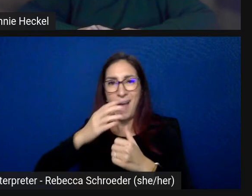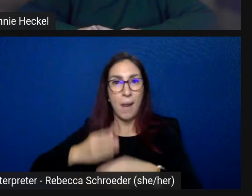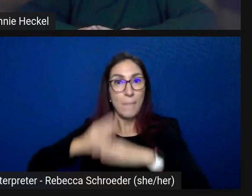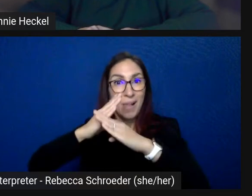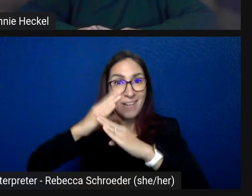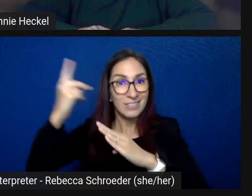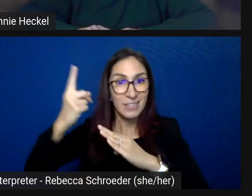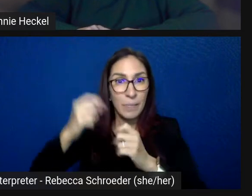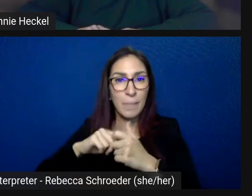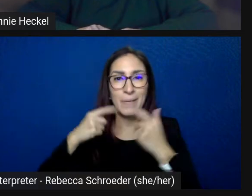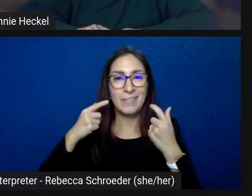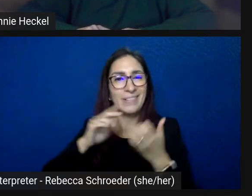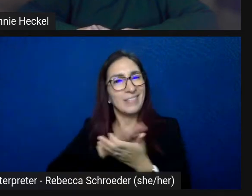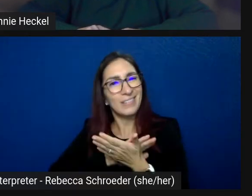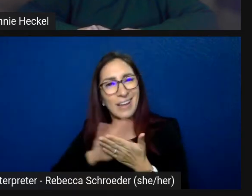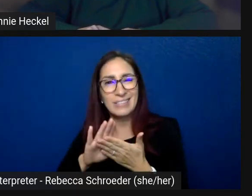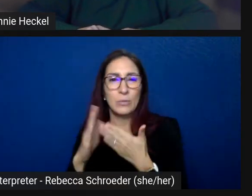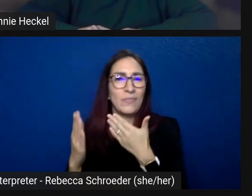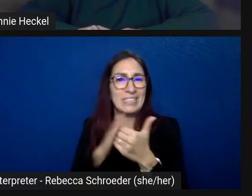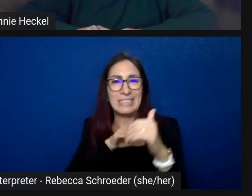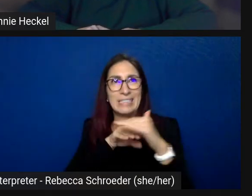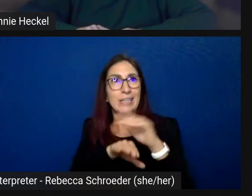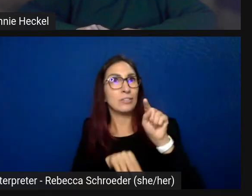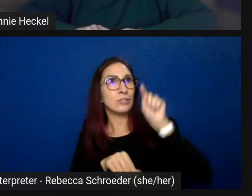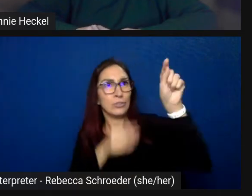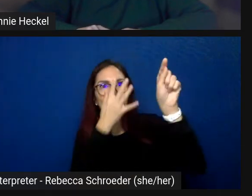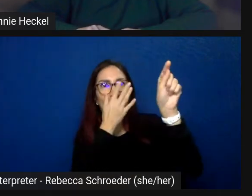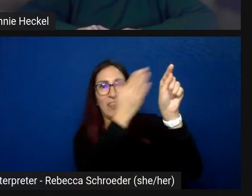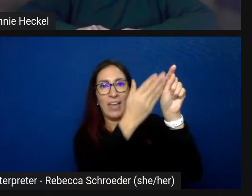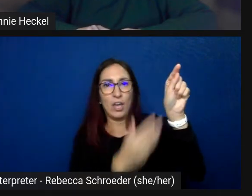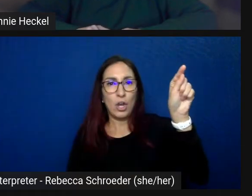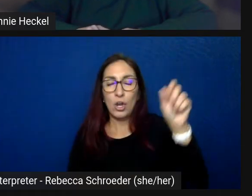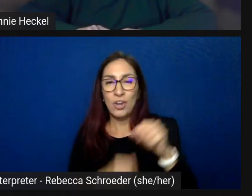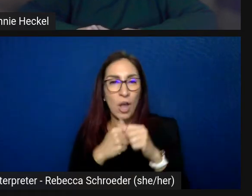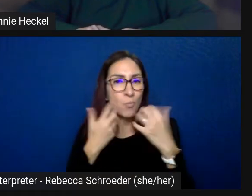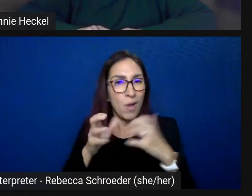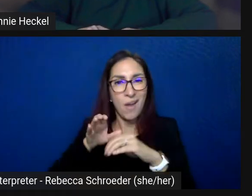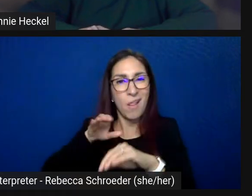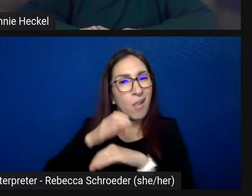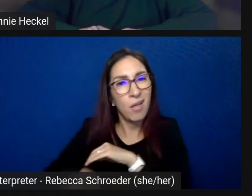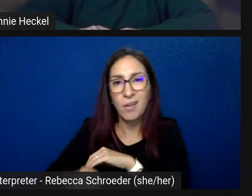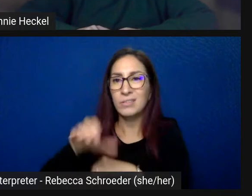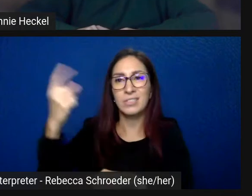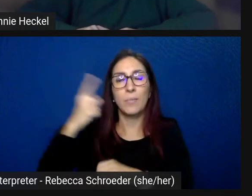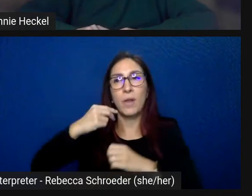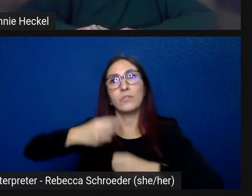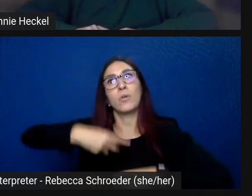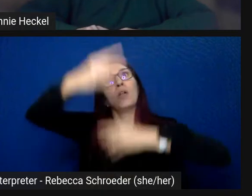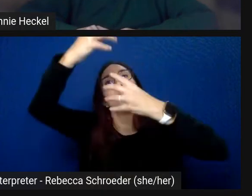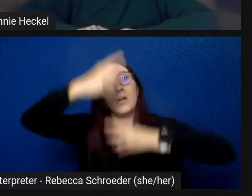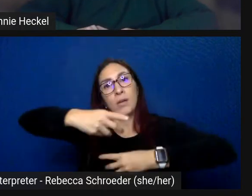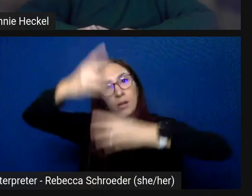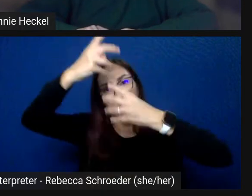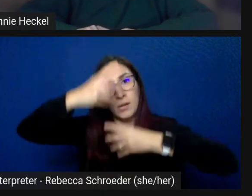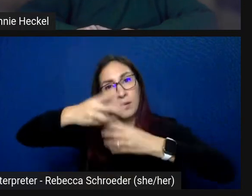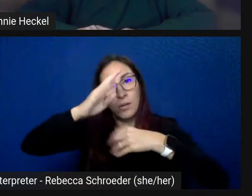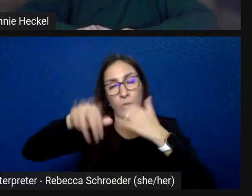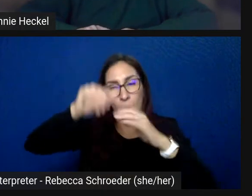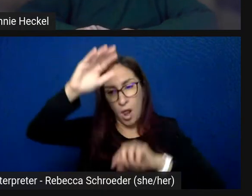I don't really want to make someone have to go through an entire page to find the site map, and I don't want to have to make them click